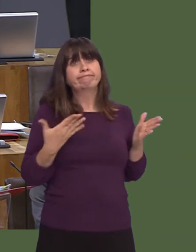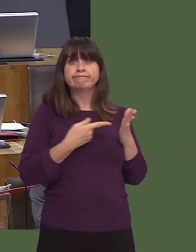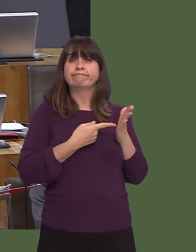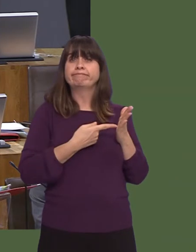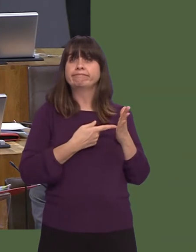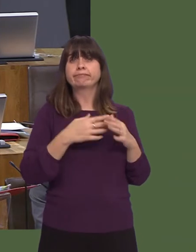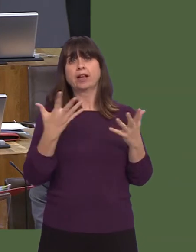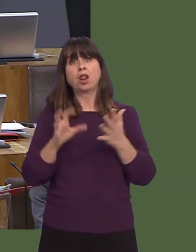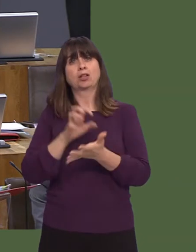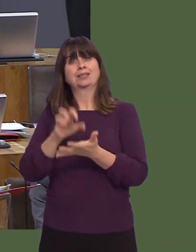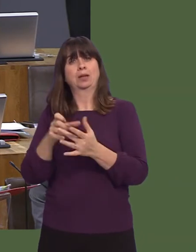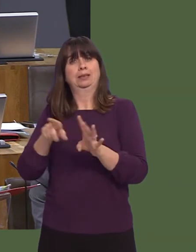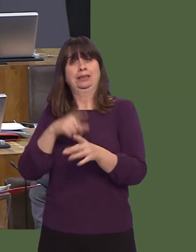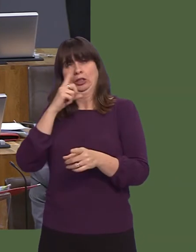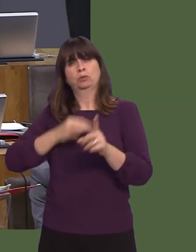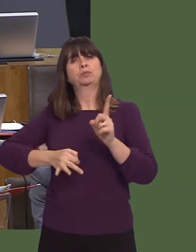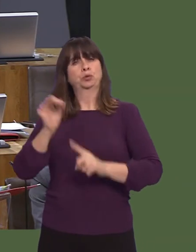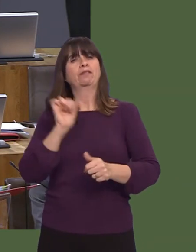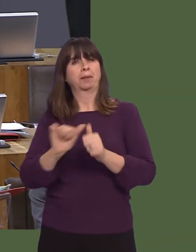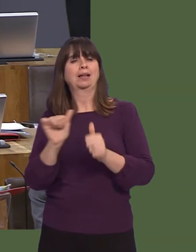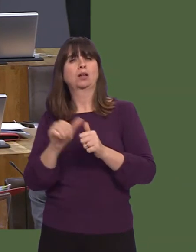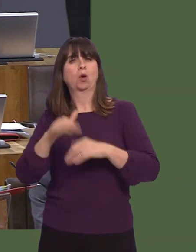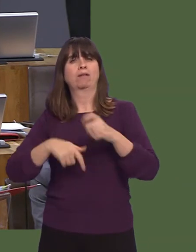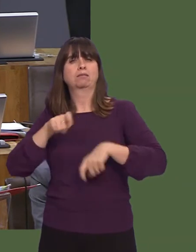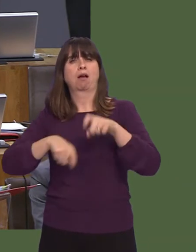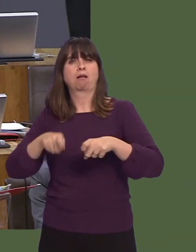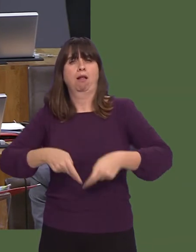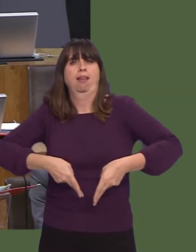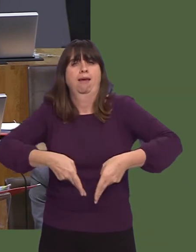centres to do more when it comes to cycle lanes particularly, and that is something